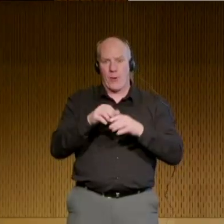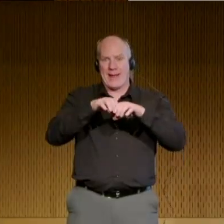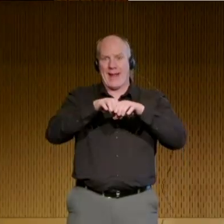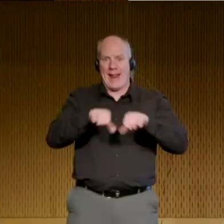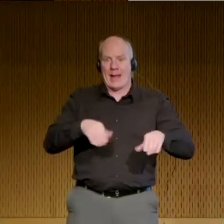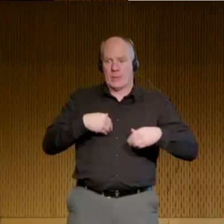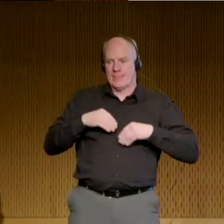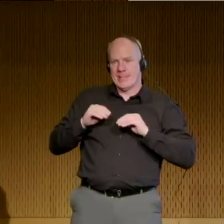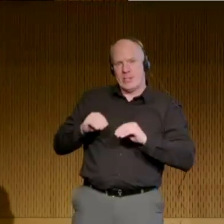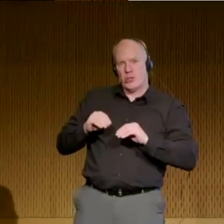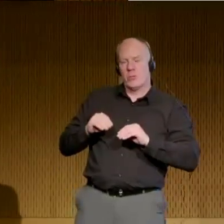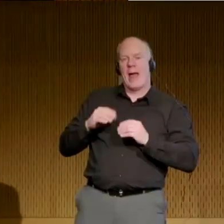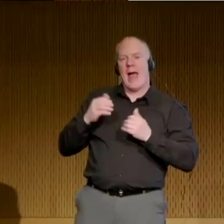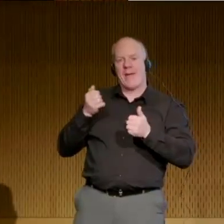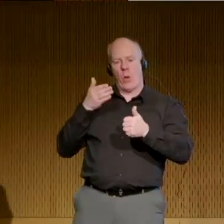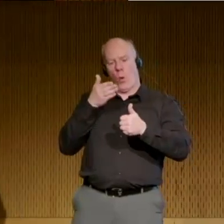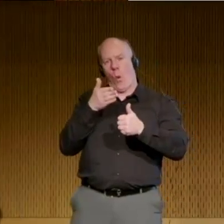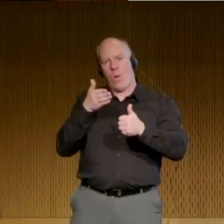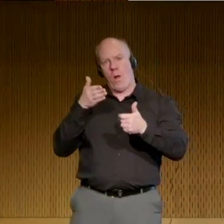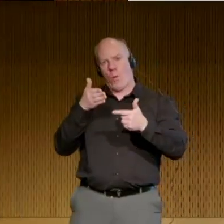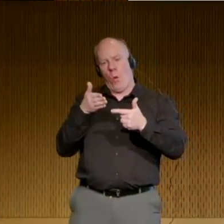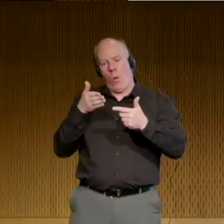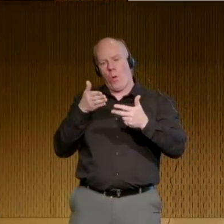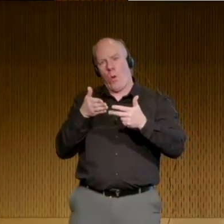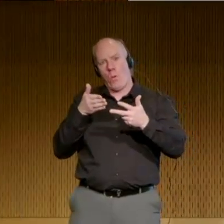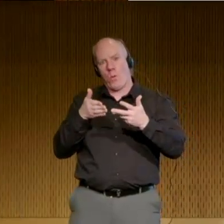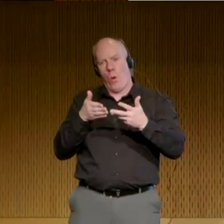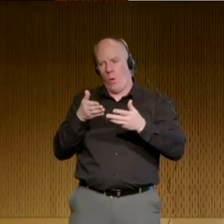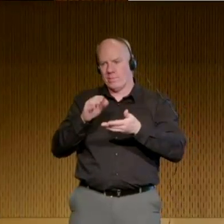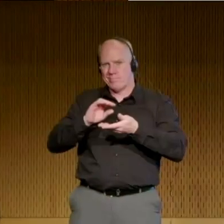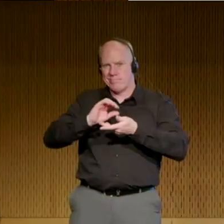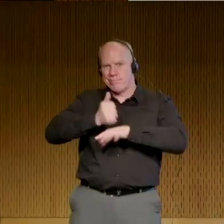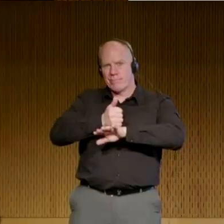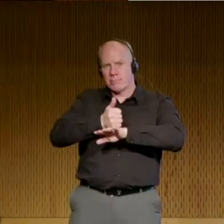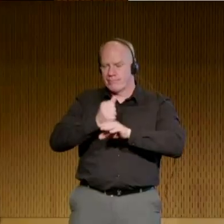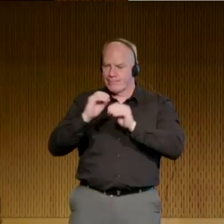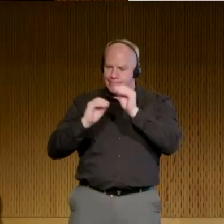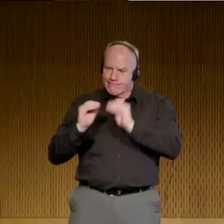we will go through a goal setting process with them to help them I suppose focus on what they